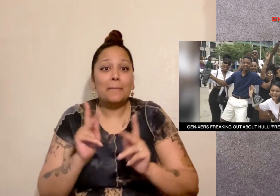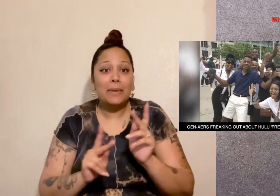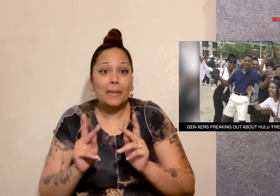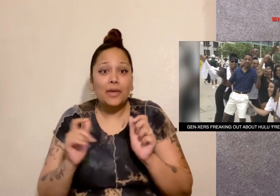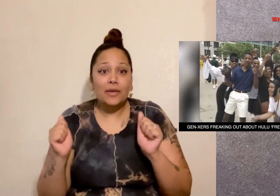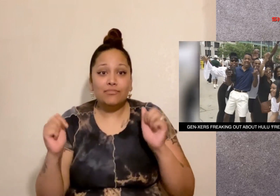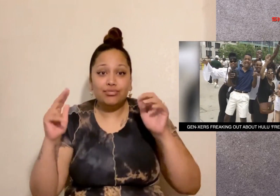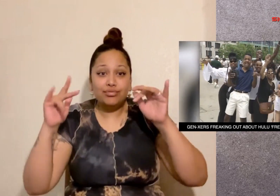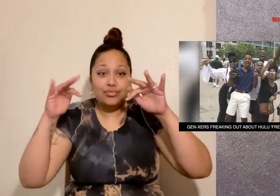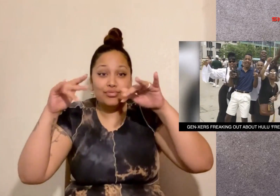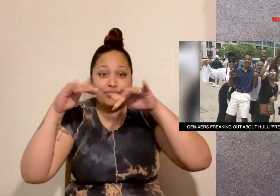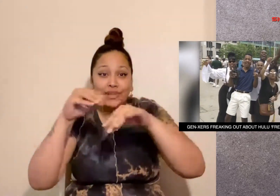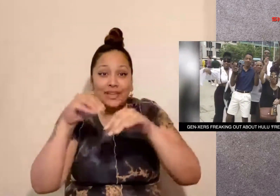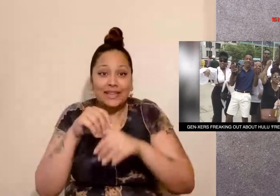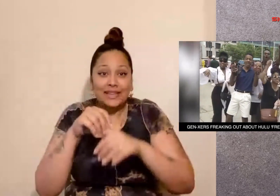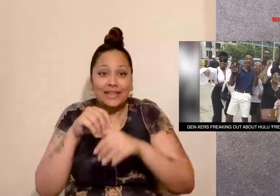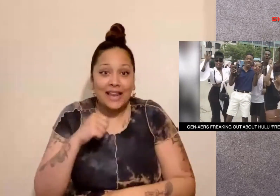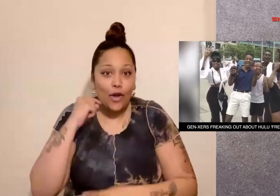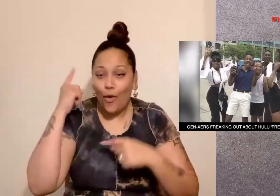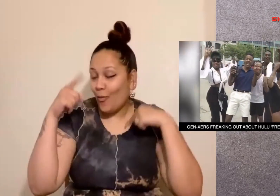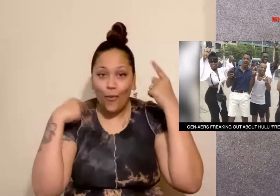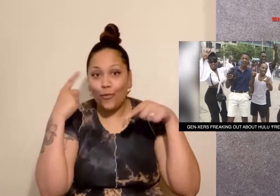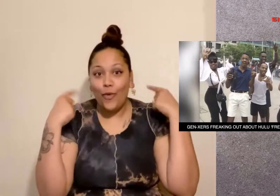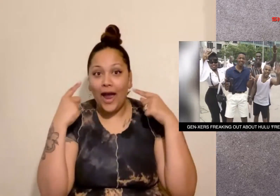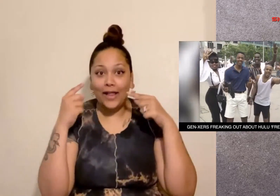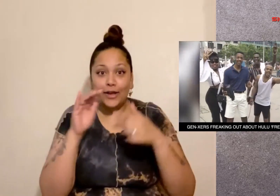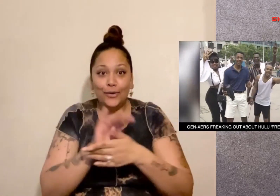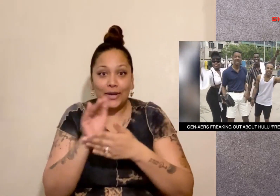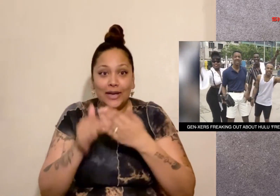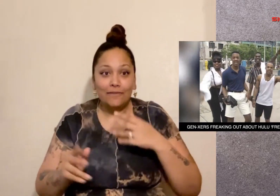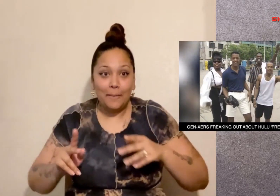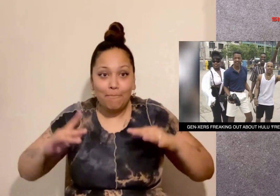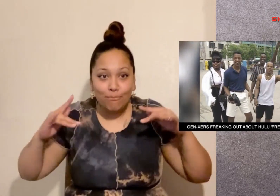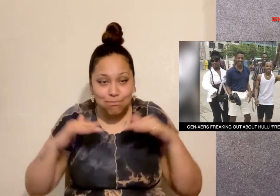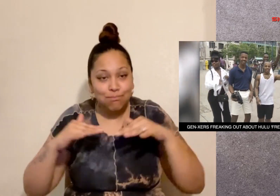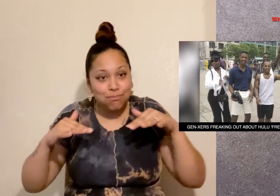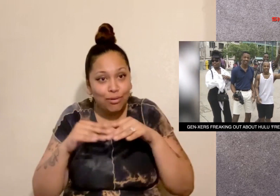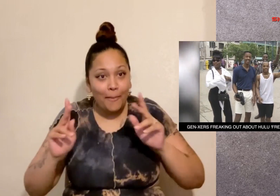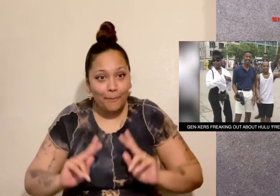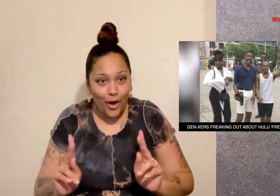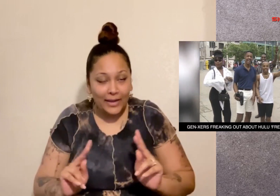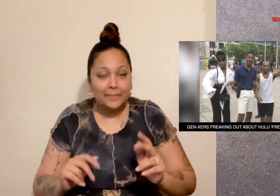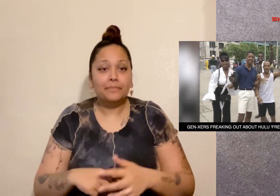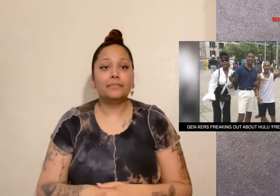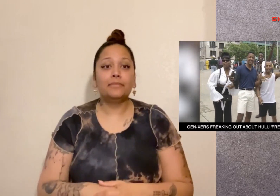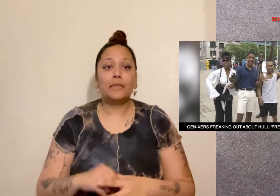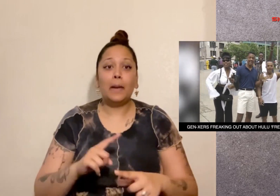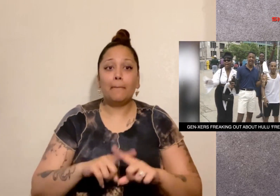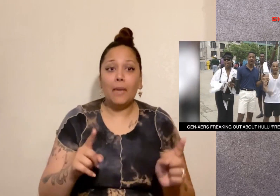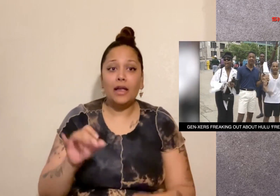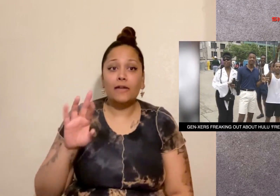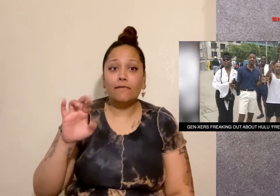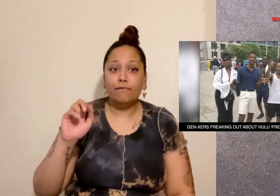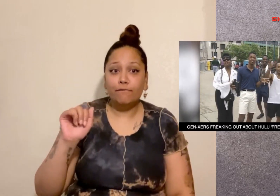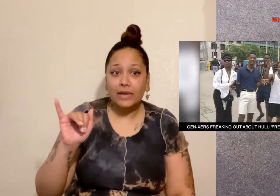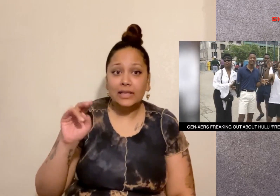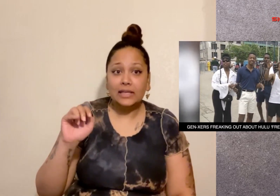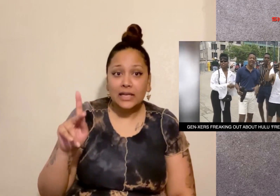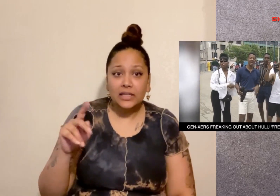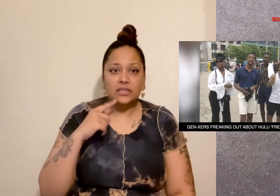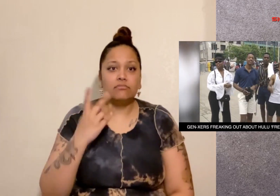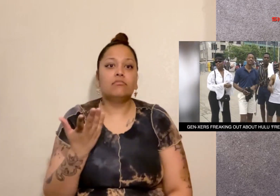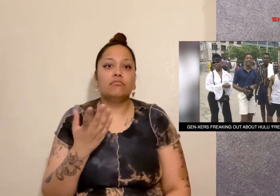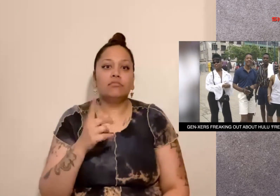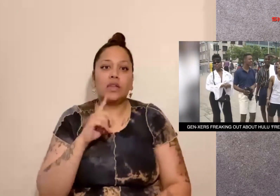converged on the city of Atlanta for a wild weekend party but Freaknik was eventually